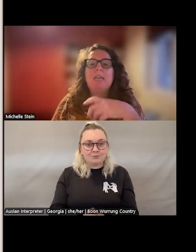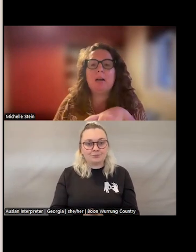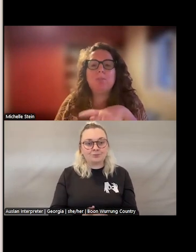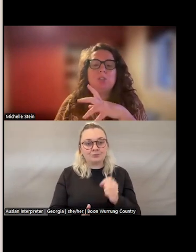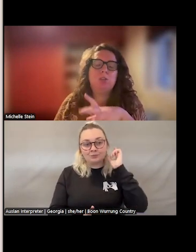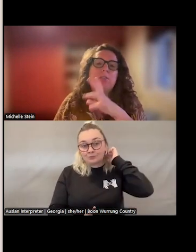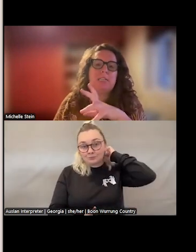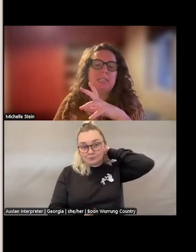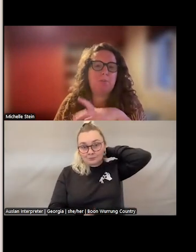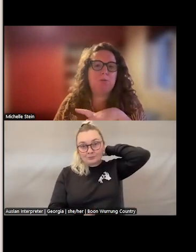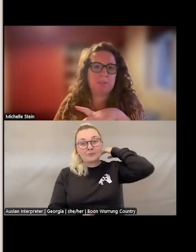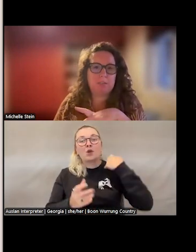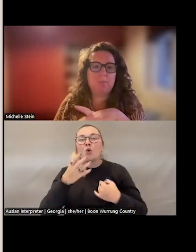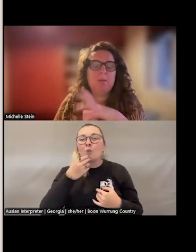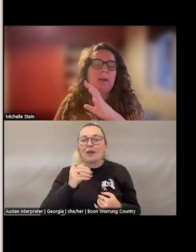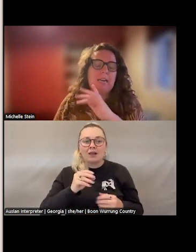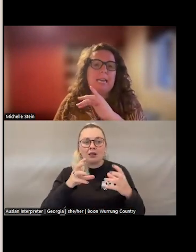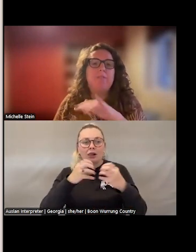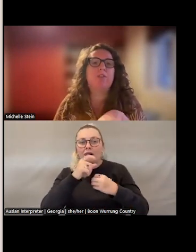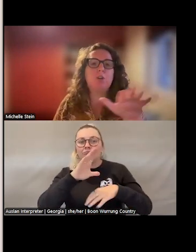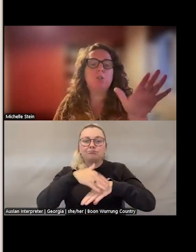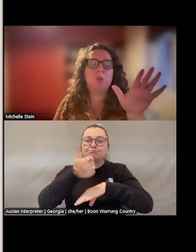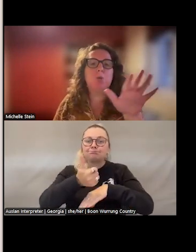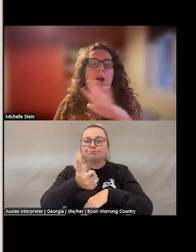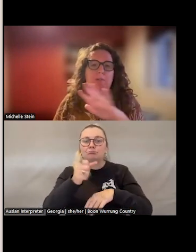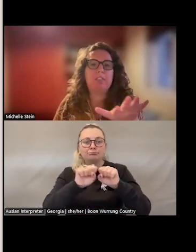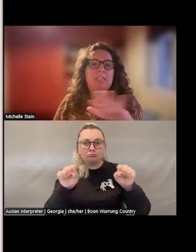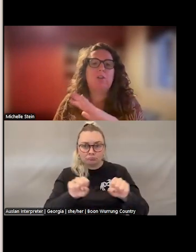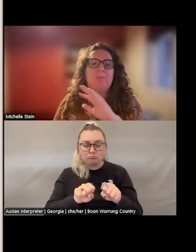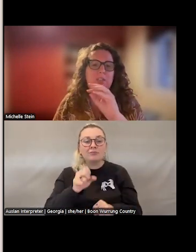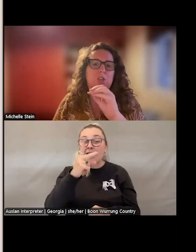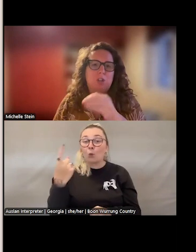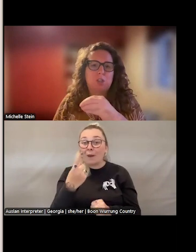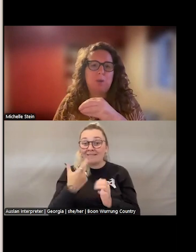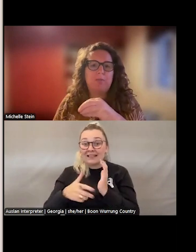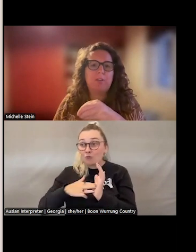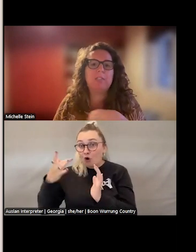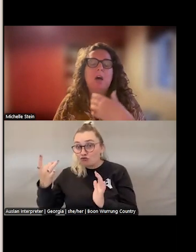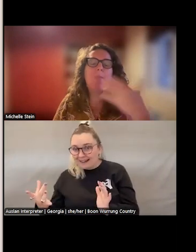When it comes to setting up your system, again, for those who have the CRM this is not irrelevant,